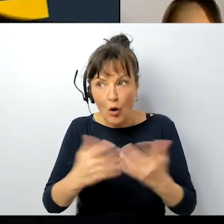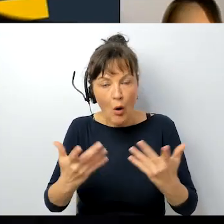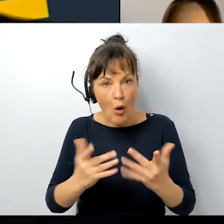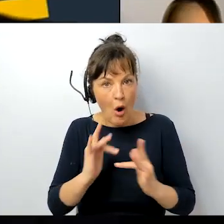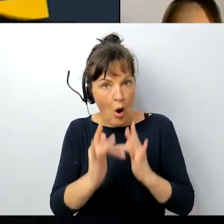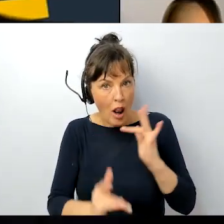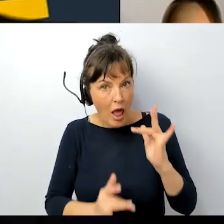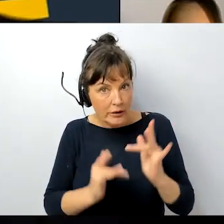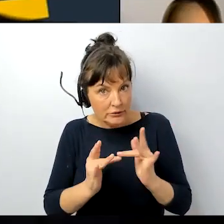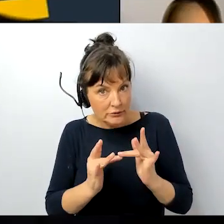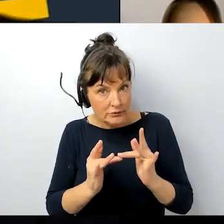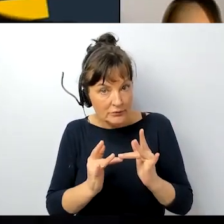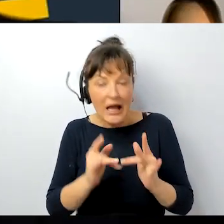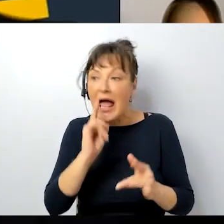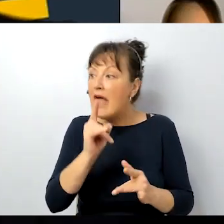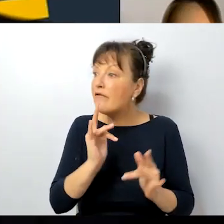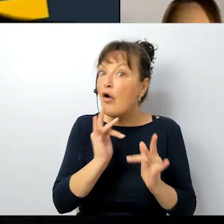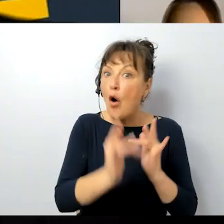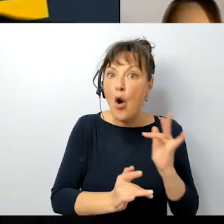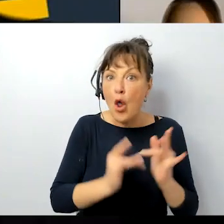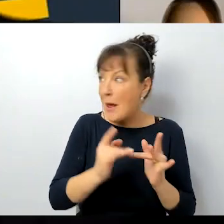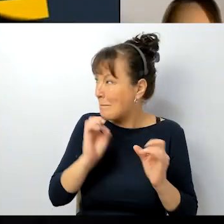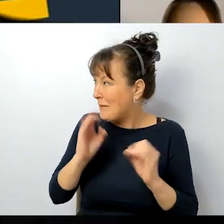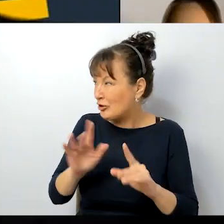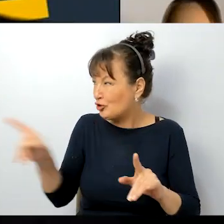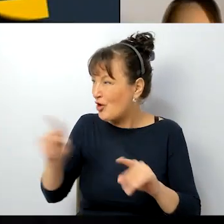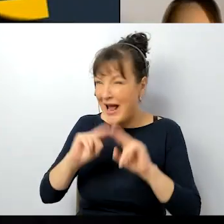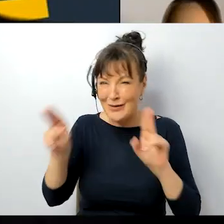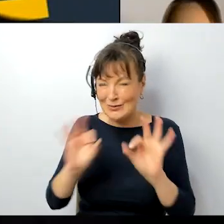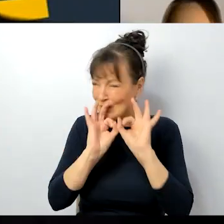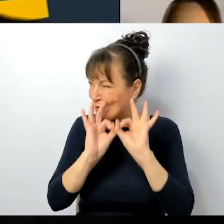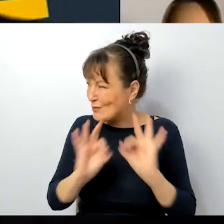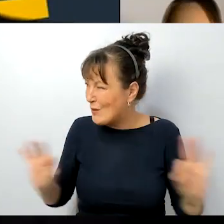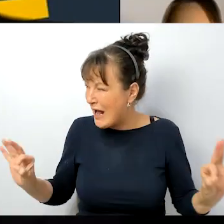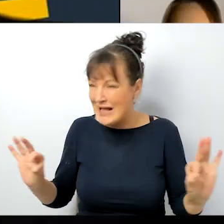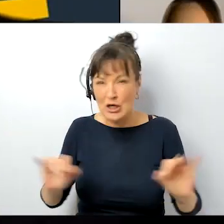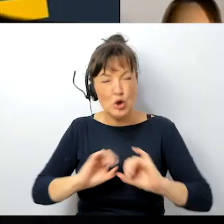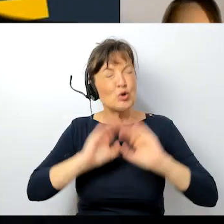you know if it's online, is it in person, if it's online make sure you've got that house quiet,